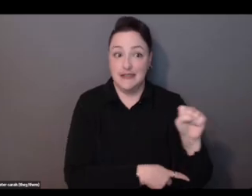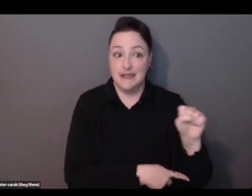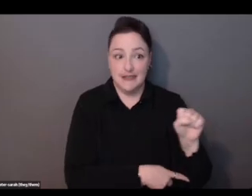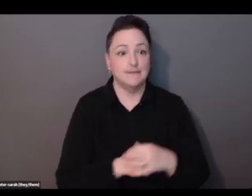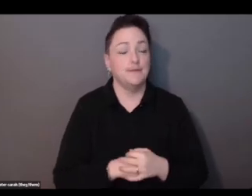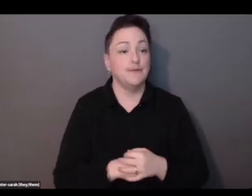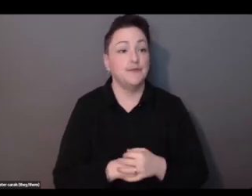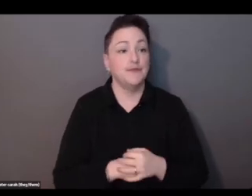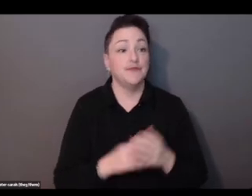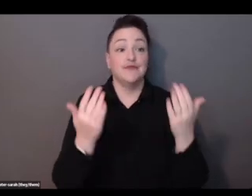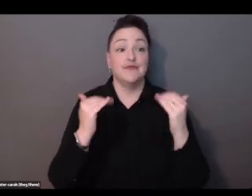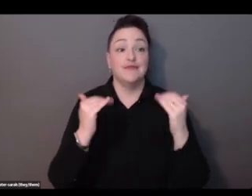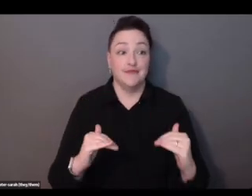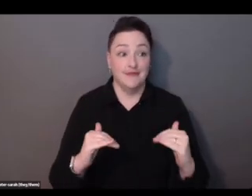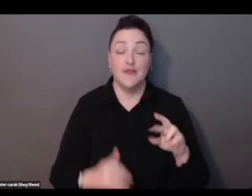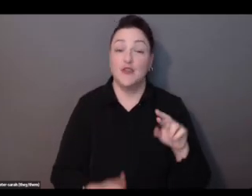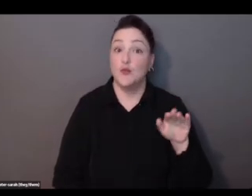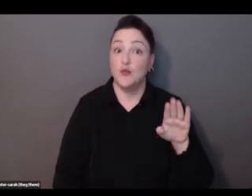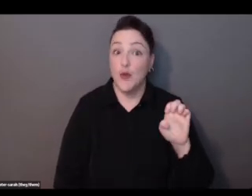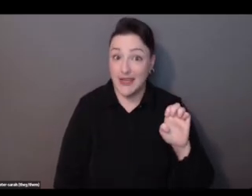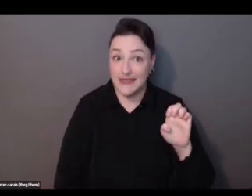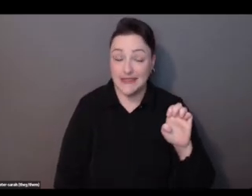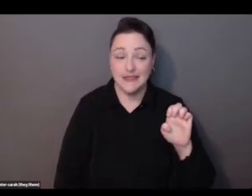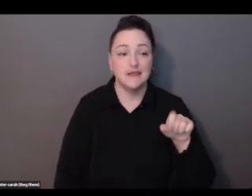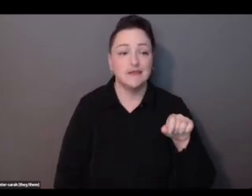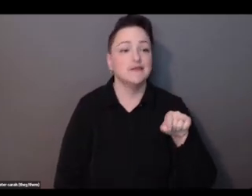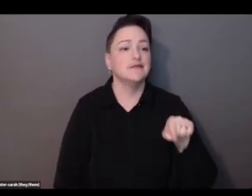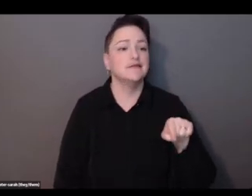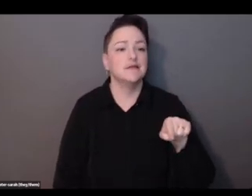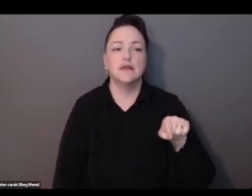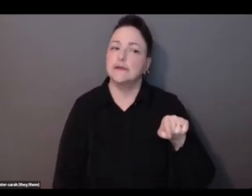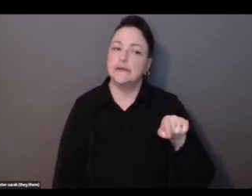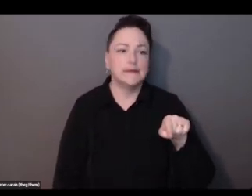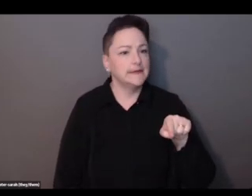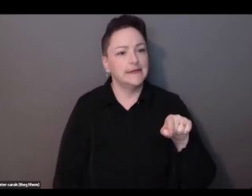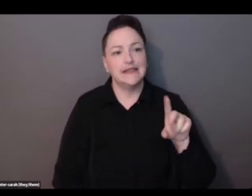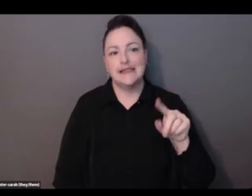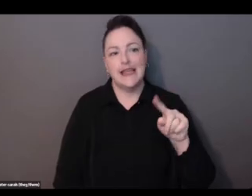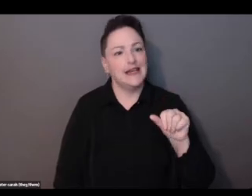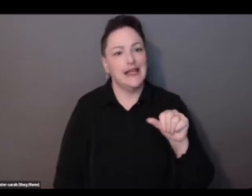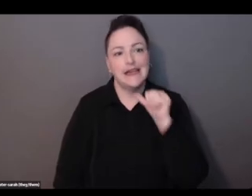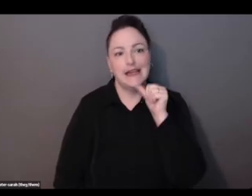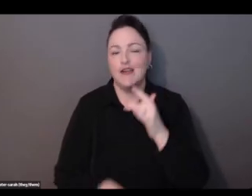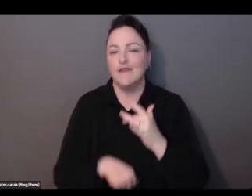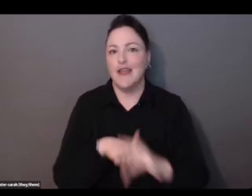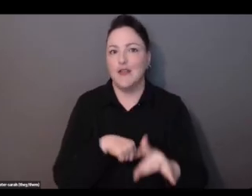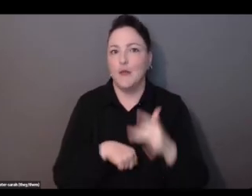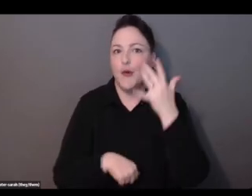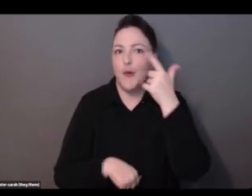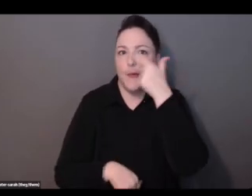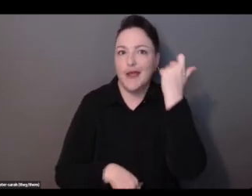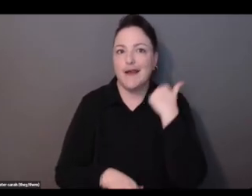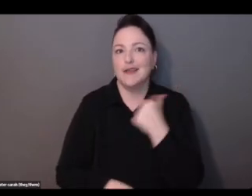data not available due to quality concerns under the race/ethnicity section.